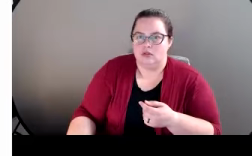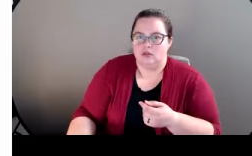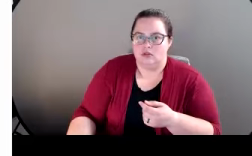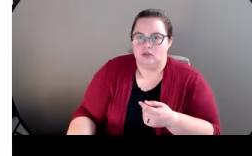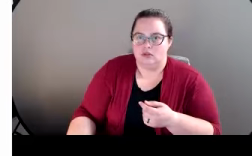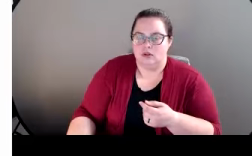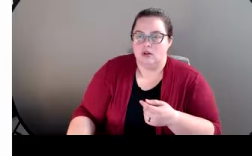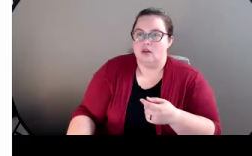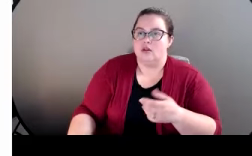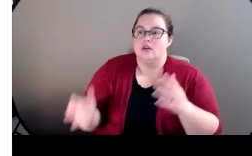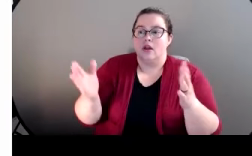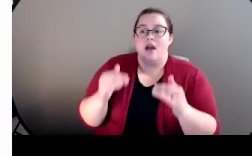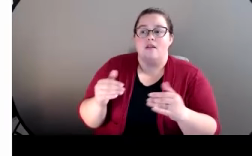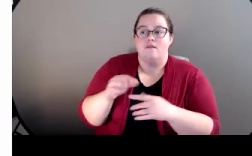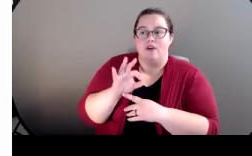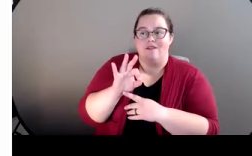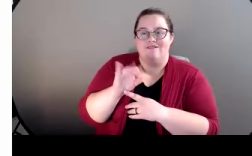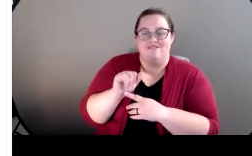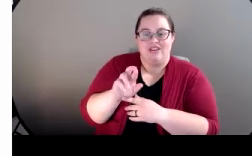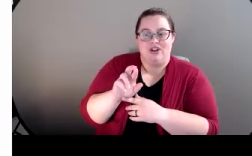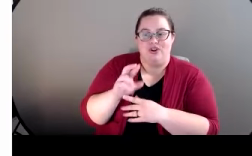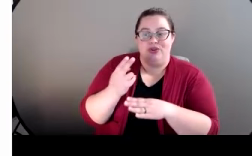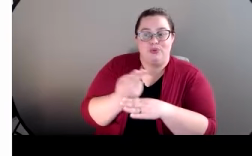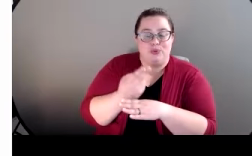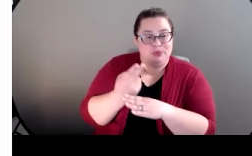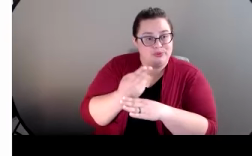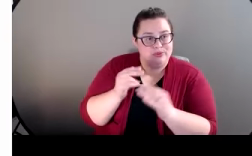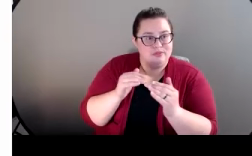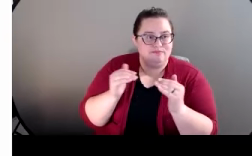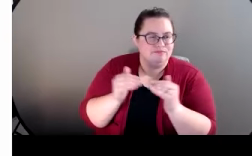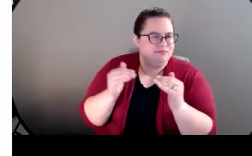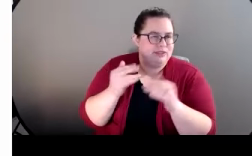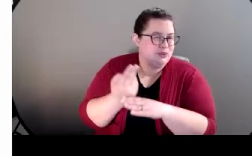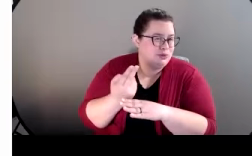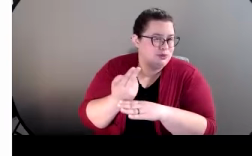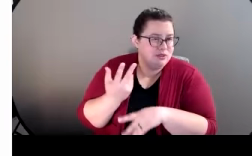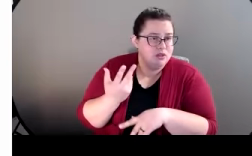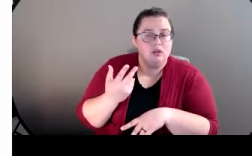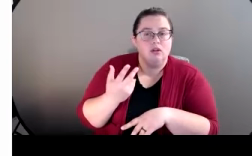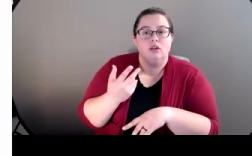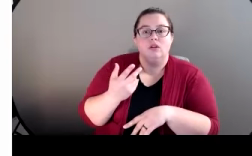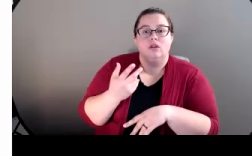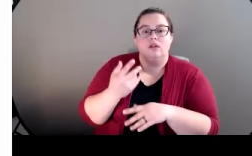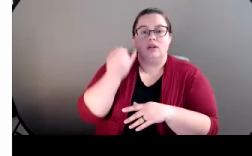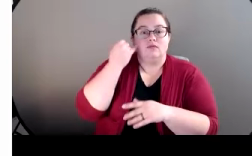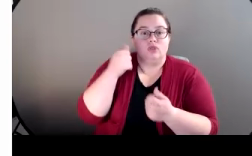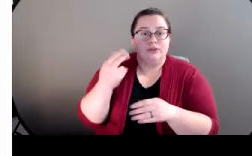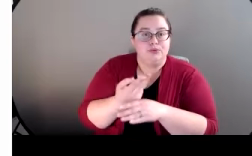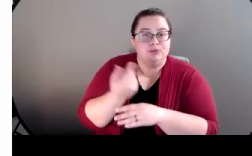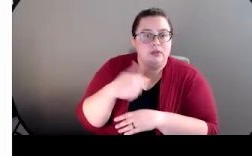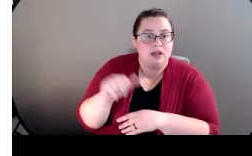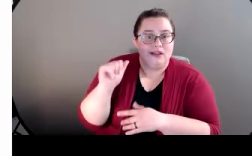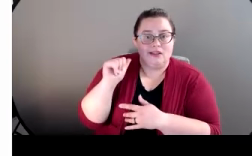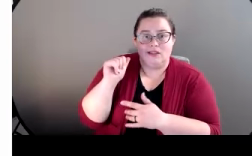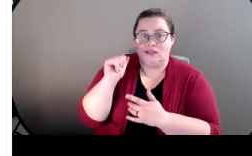if you are trying to use any kind of, a commercial textbook, commercial work